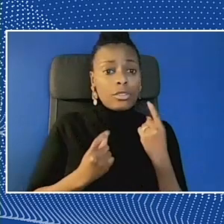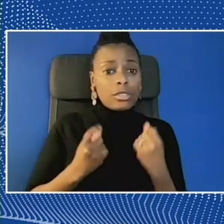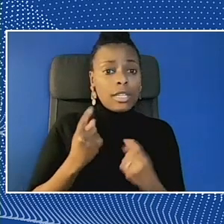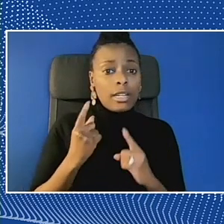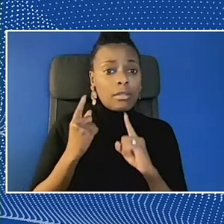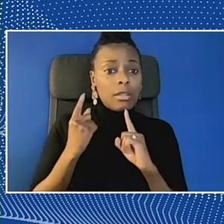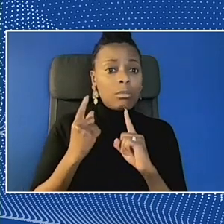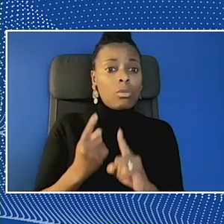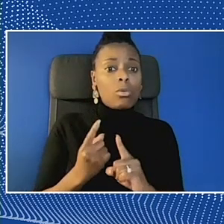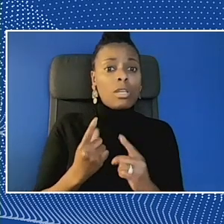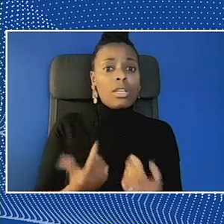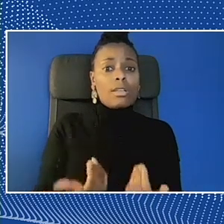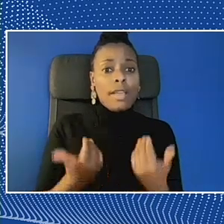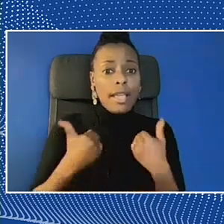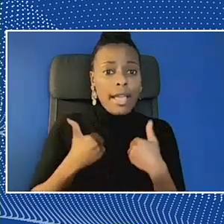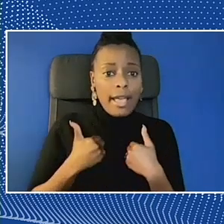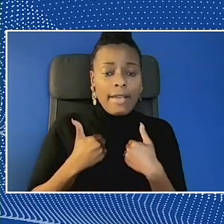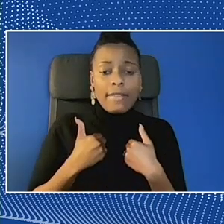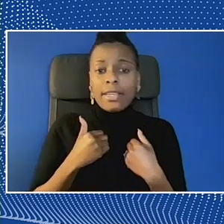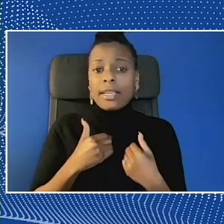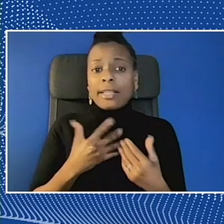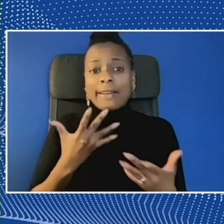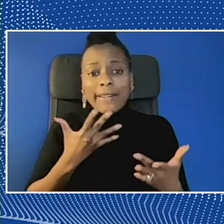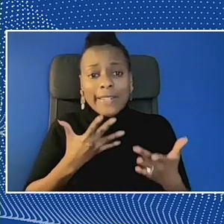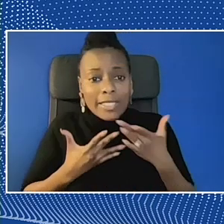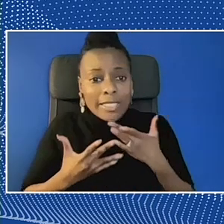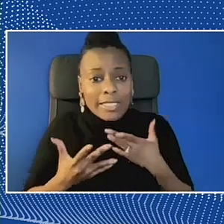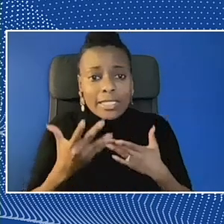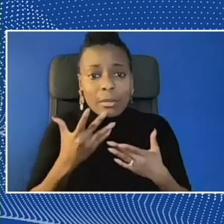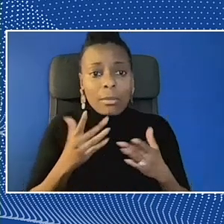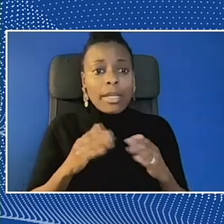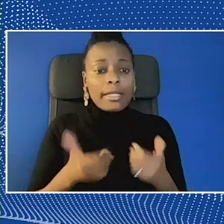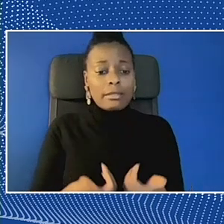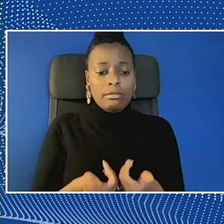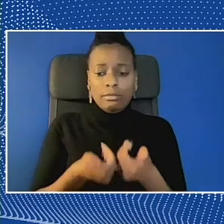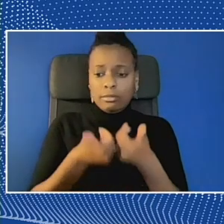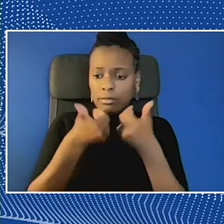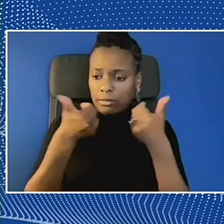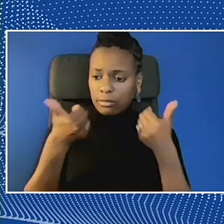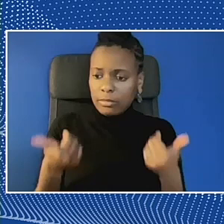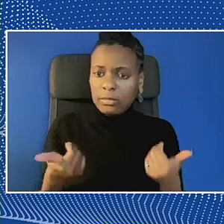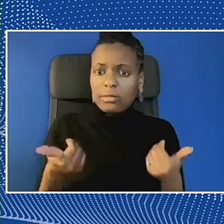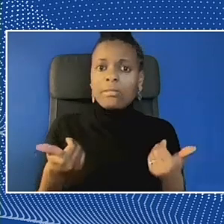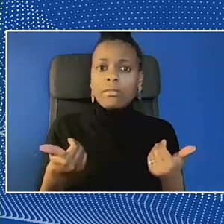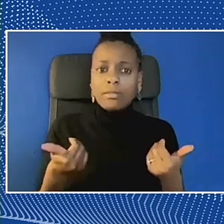a hardship as a separate entity is for